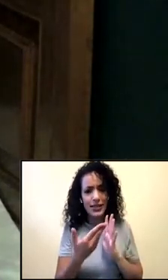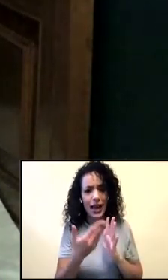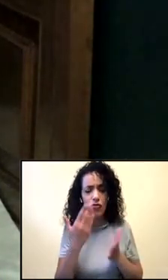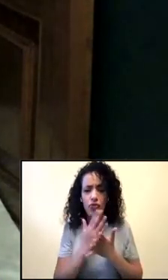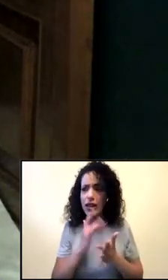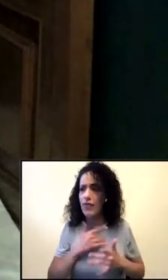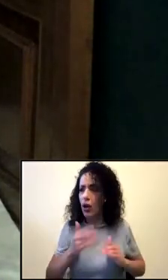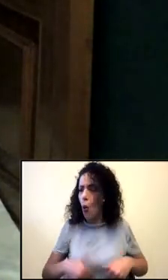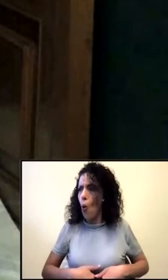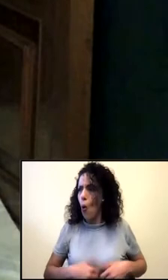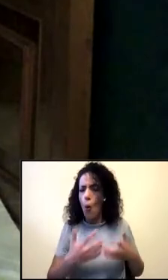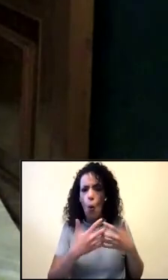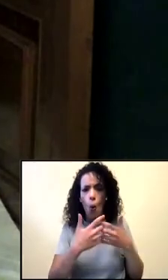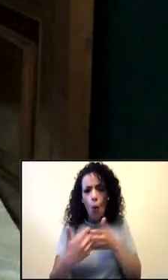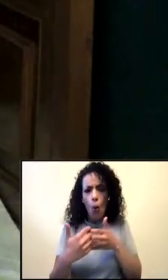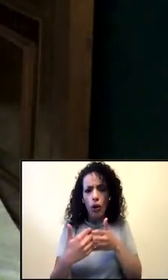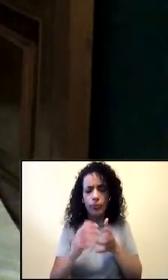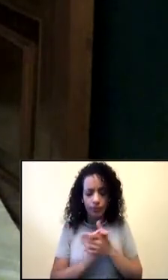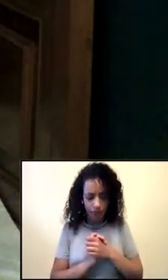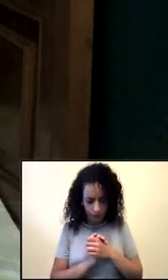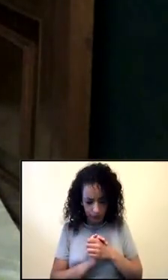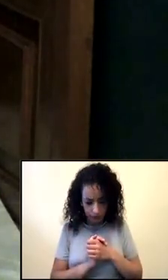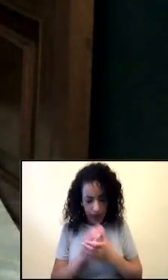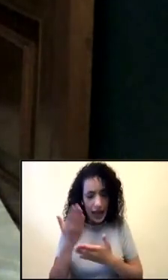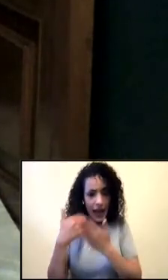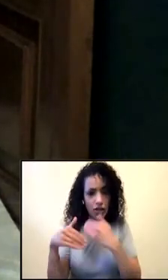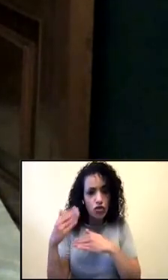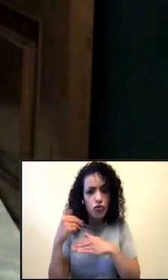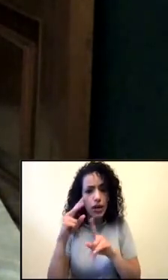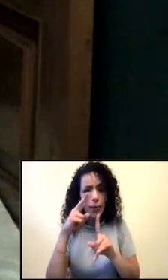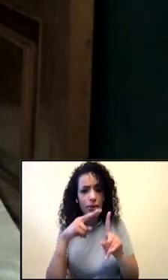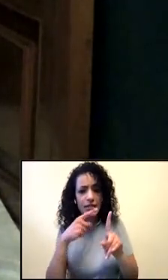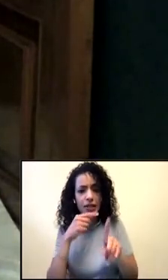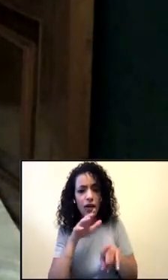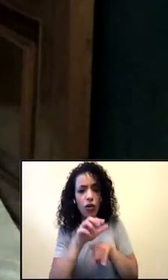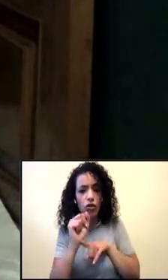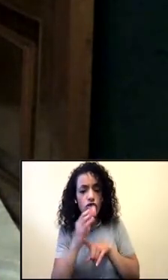history is perceived in cultures of the East, or cultures that are not you know